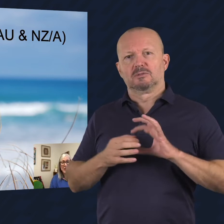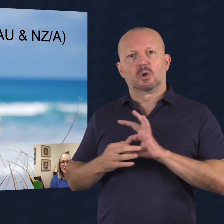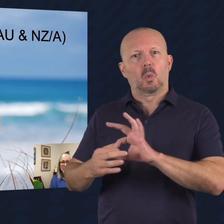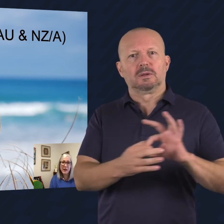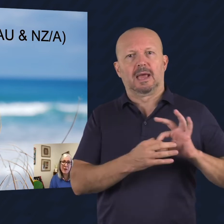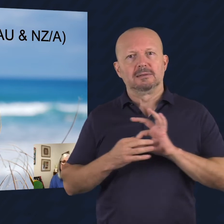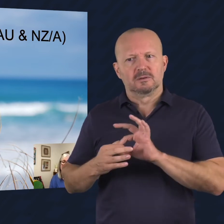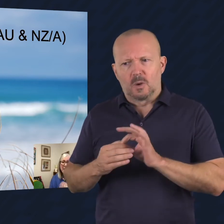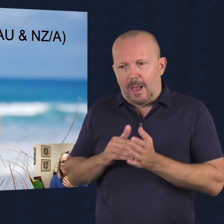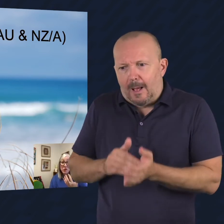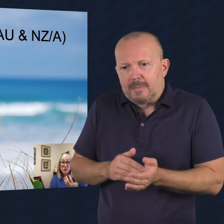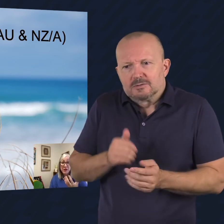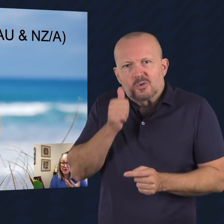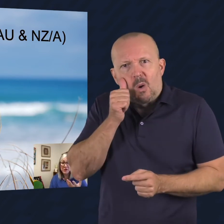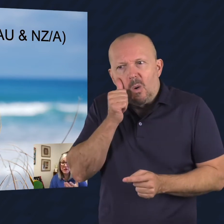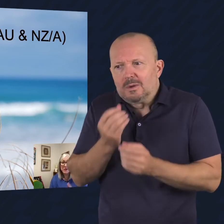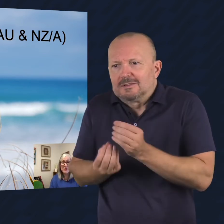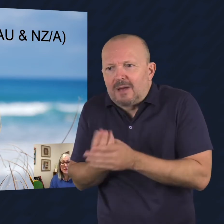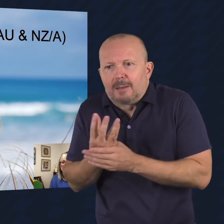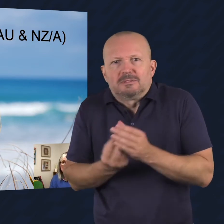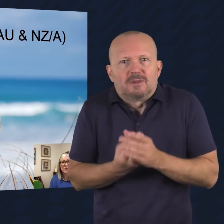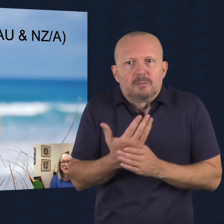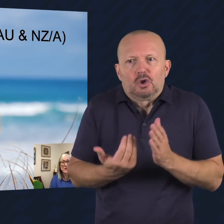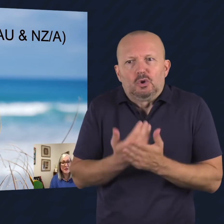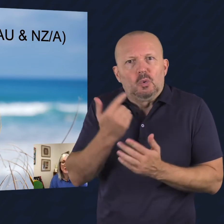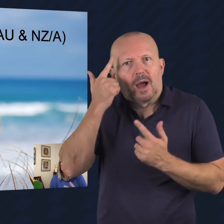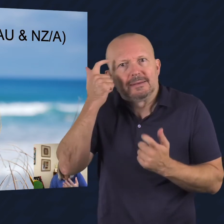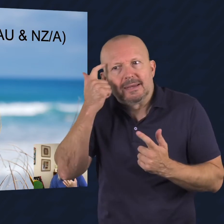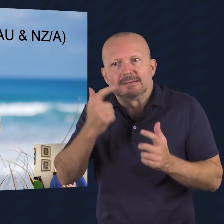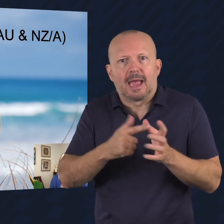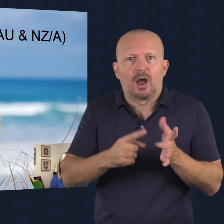and thinking about how to use artificial intelligence technologies with our cultural